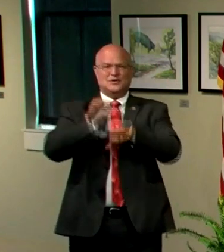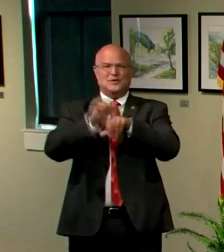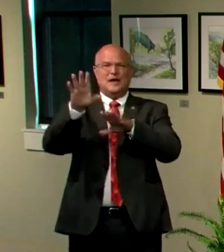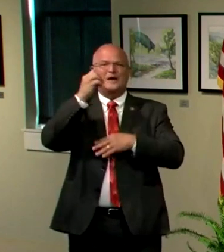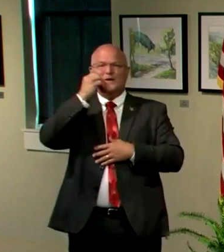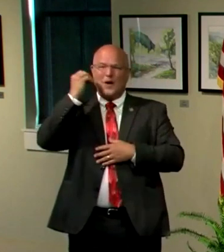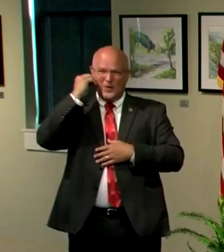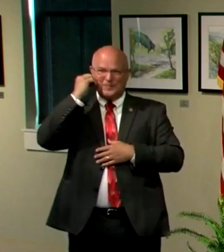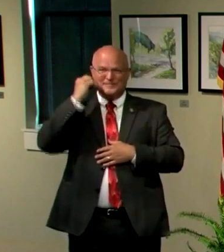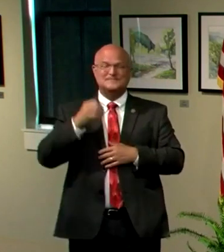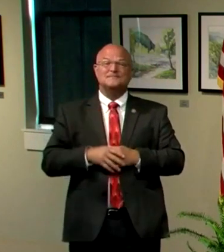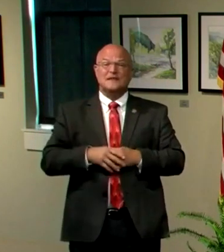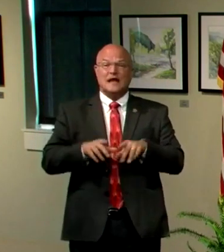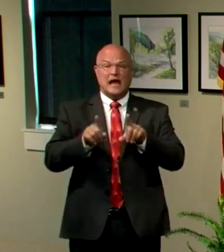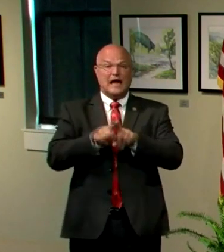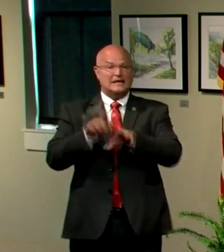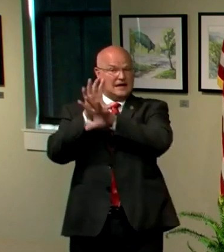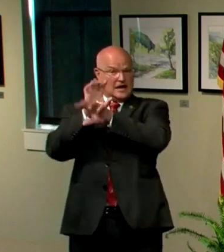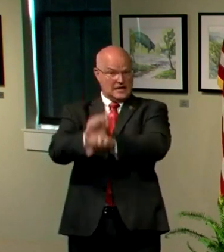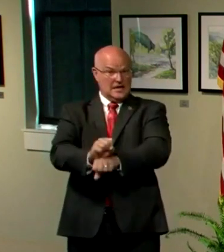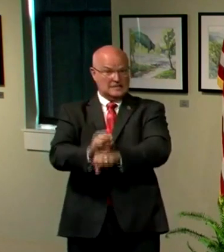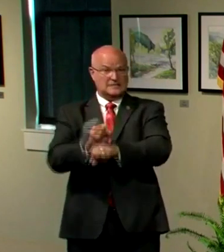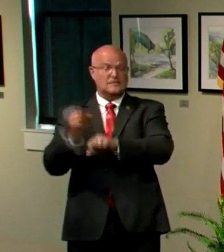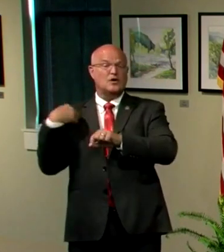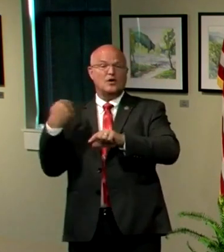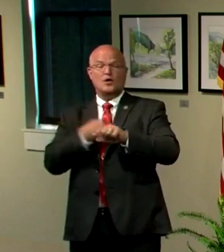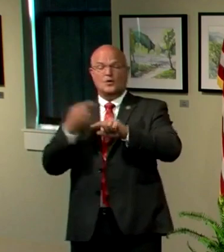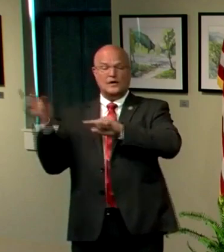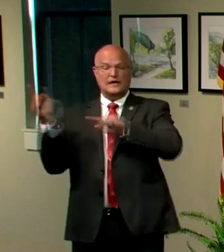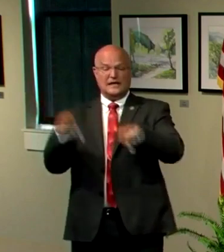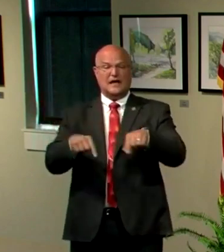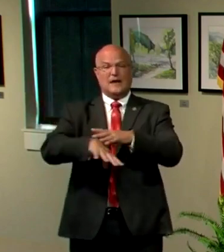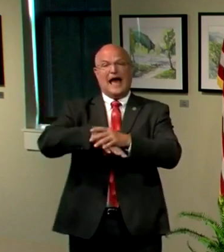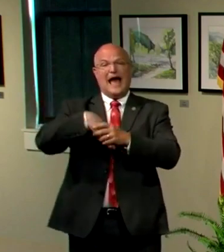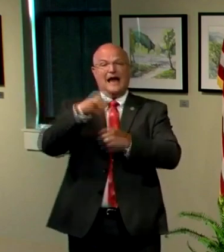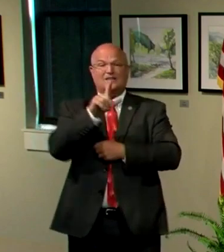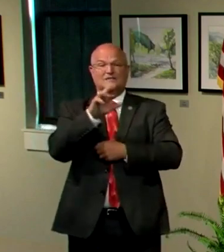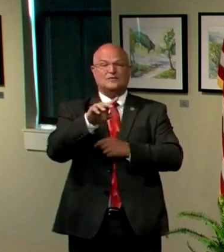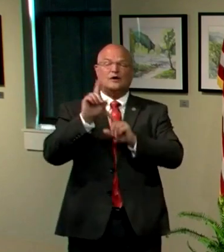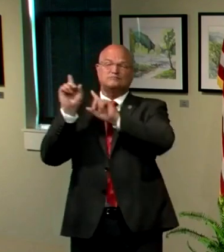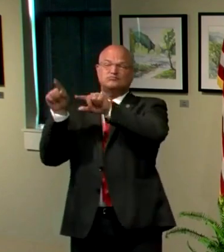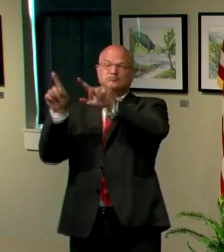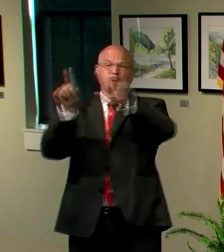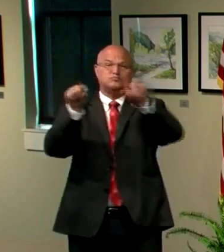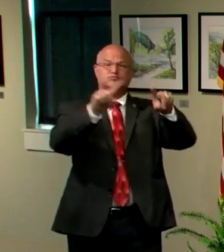IT IS ALSO GREAT TO BE ON A WONDERFUL BEAUTIFUL CAMPUS OF ARKANSAS STATE UNIVERSITY AT MOUNTAIN HOME.